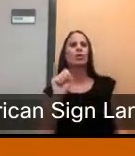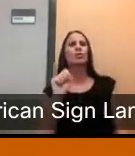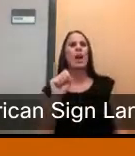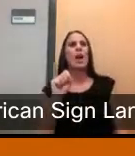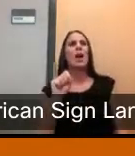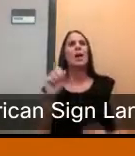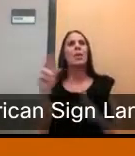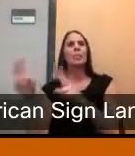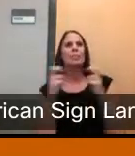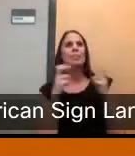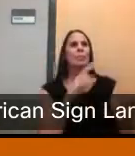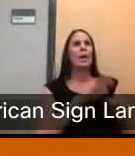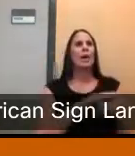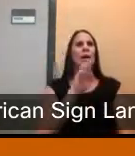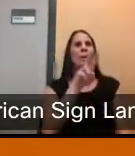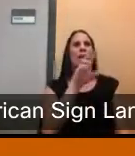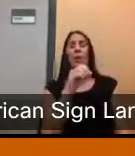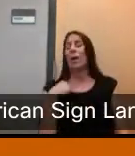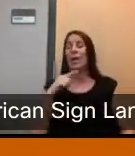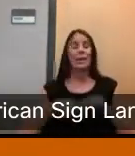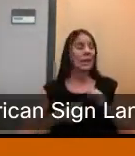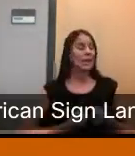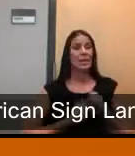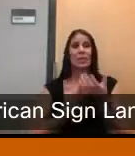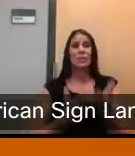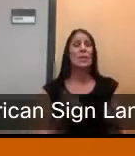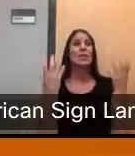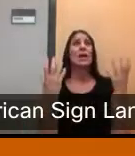this. It was it was 2 groups.